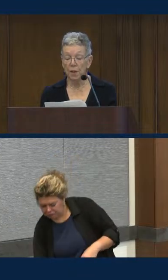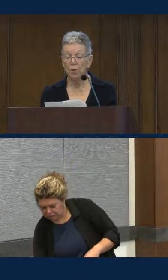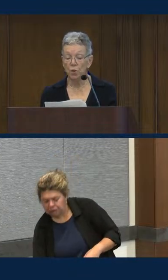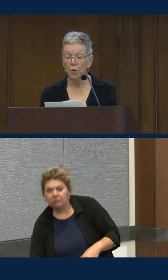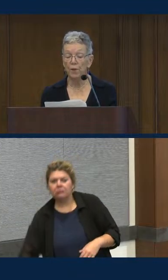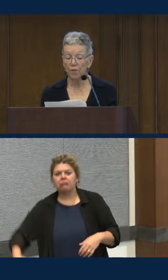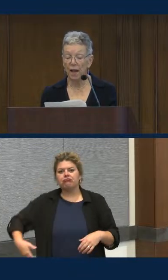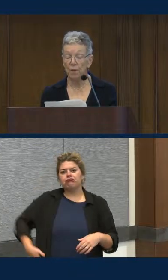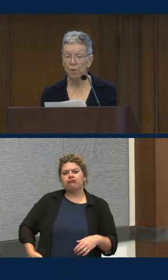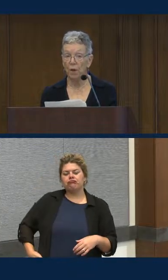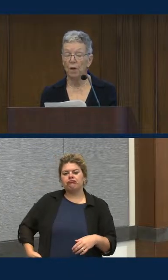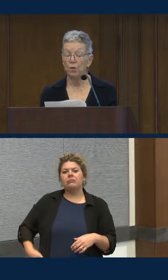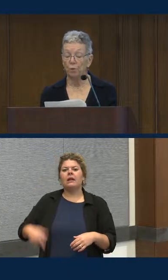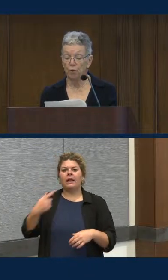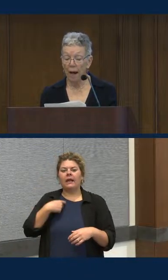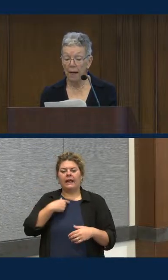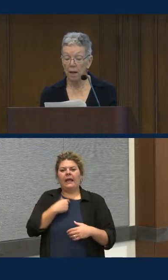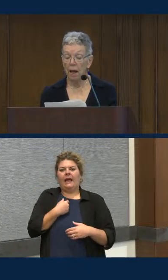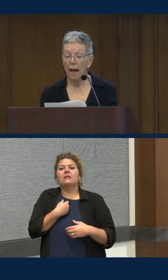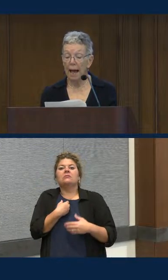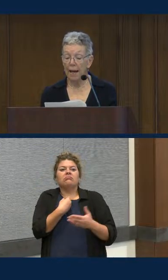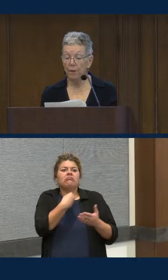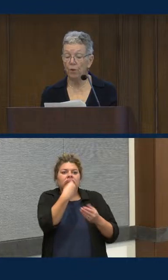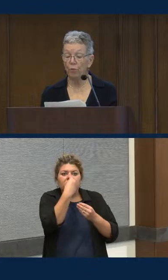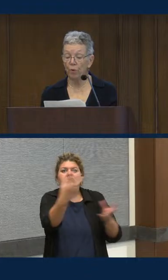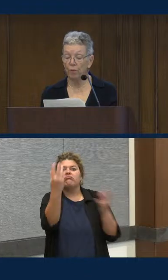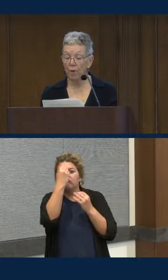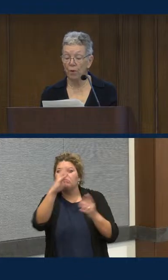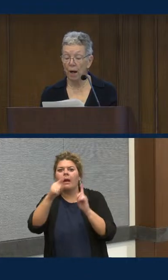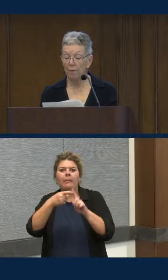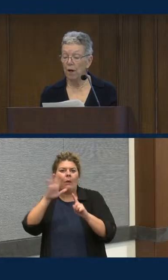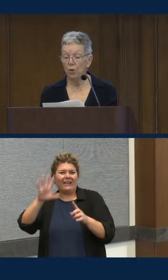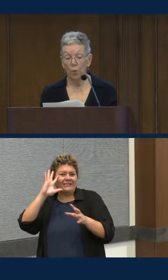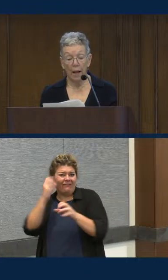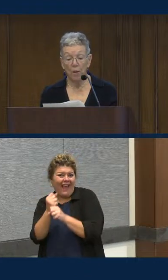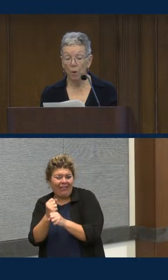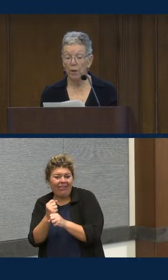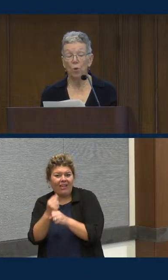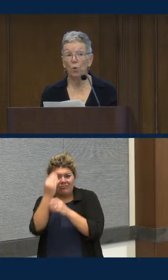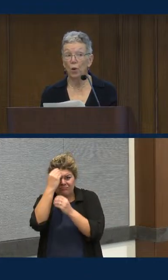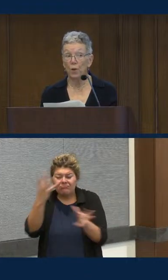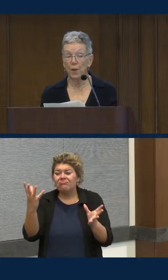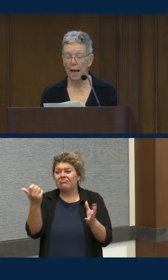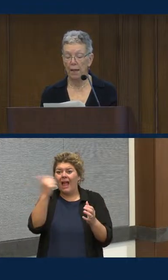Frank, and, through the photograph, to anyone who looks